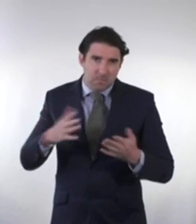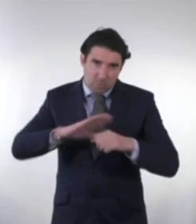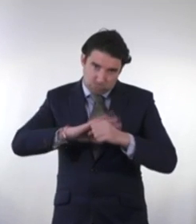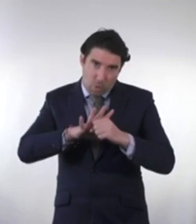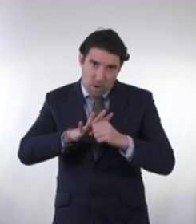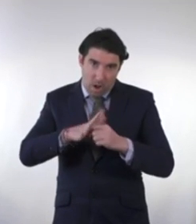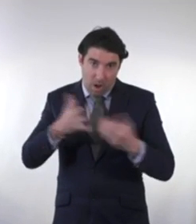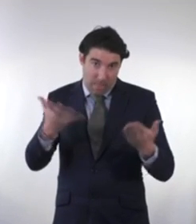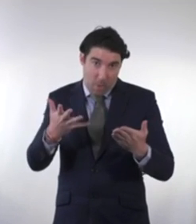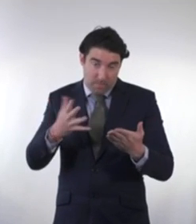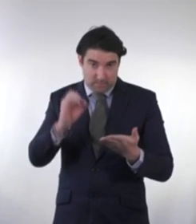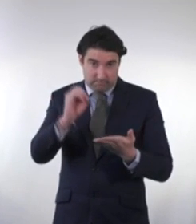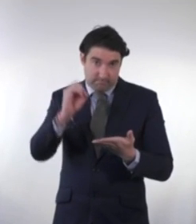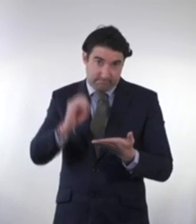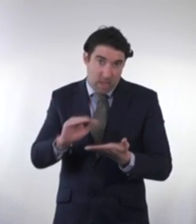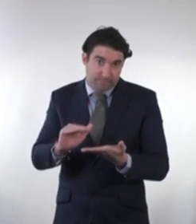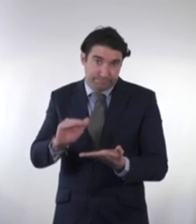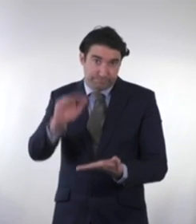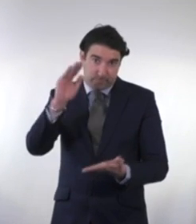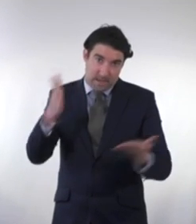Travelling from Betws-y-Coed to Beddgelert could land someone with a fine,